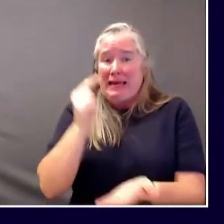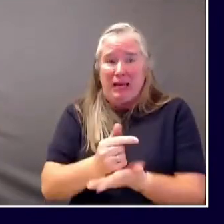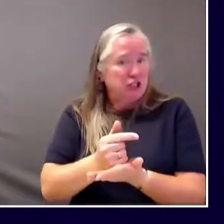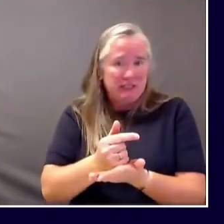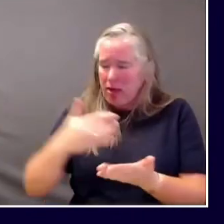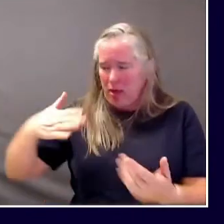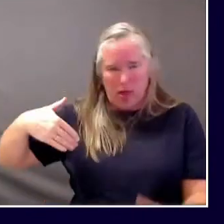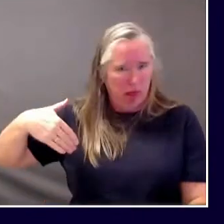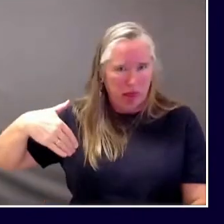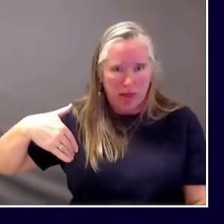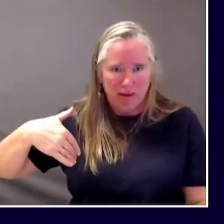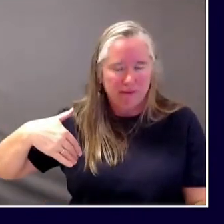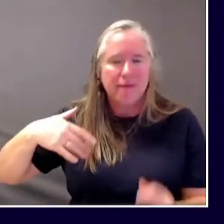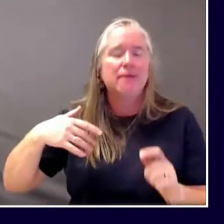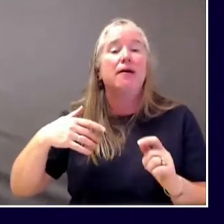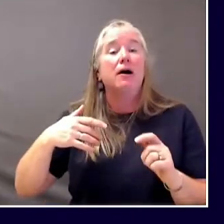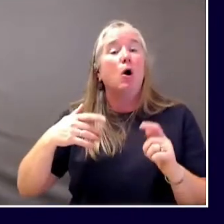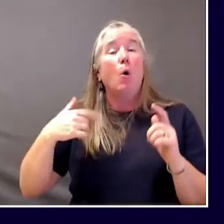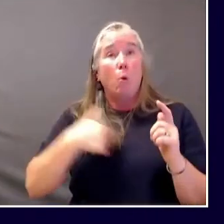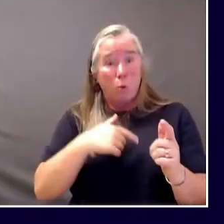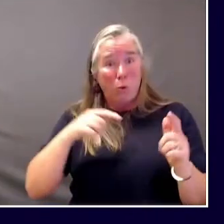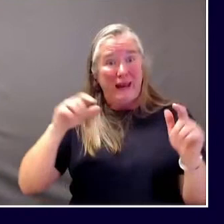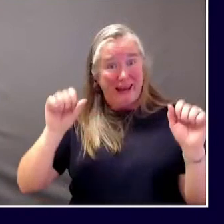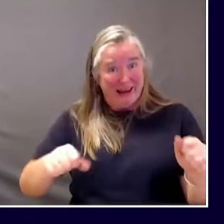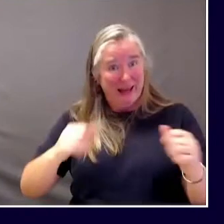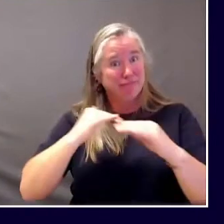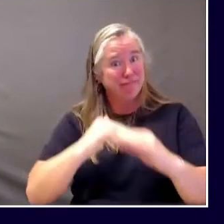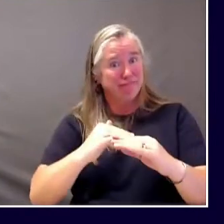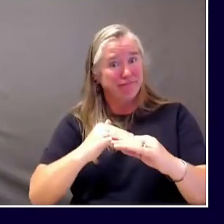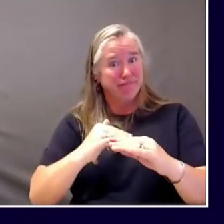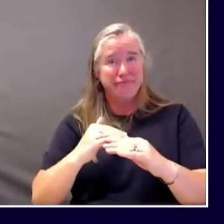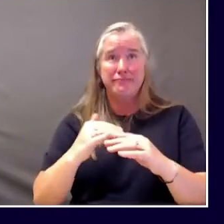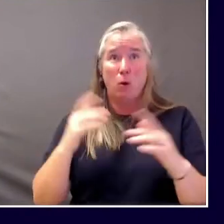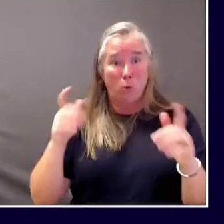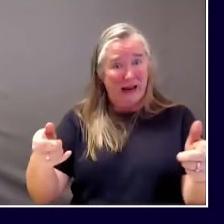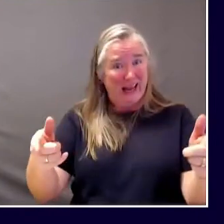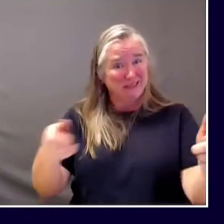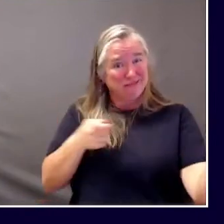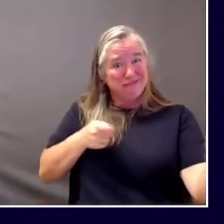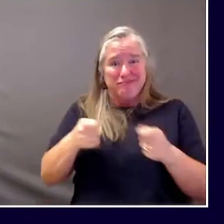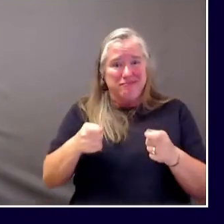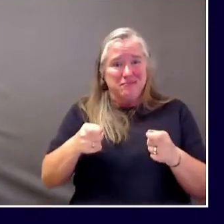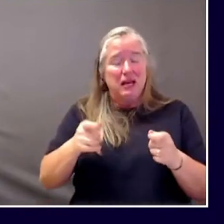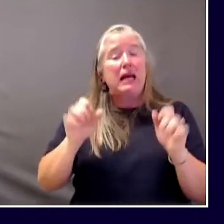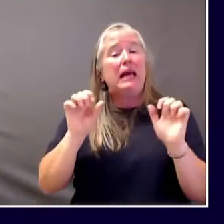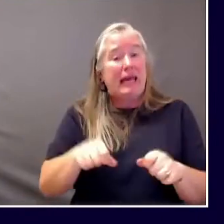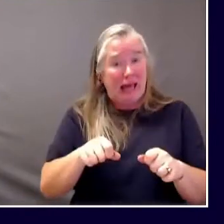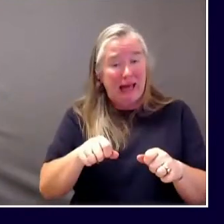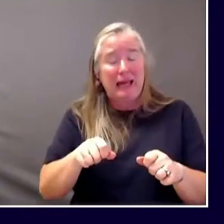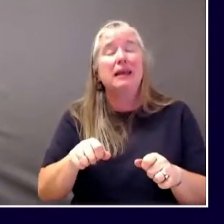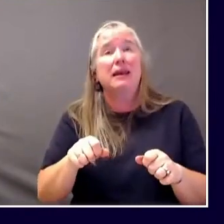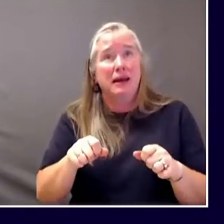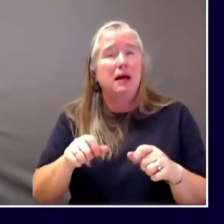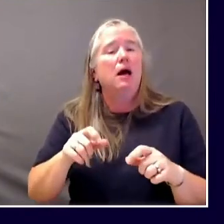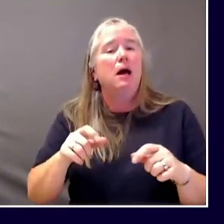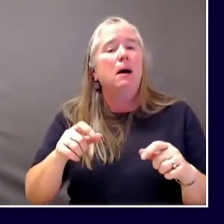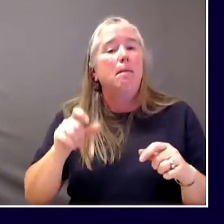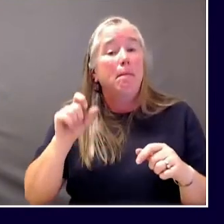prevent or reduce the likelihood of any such growth but that was